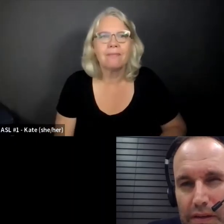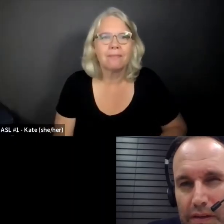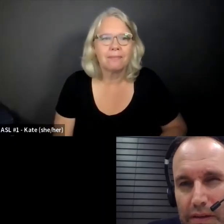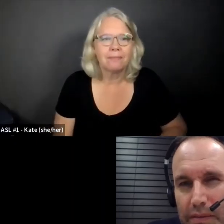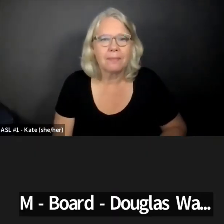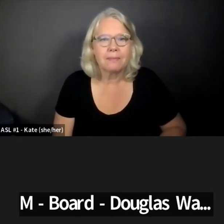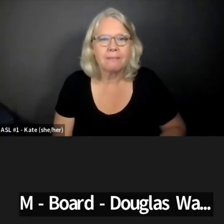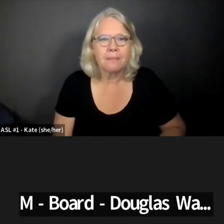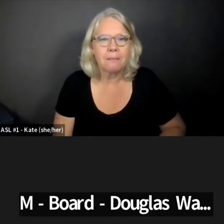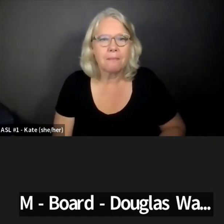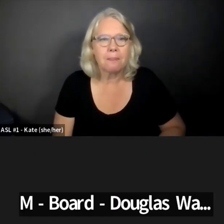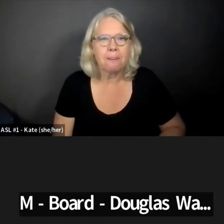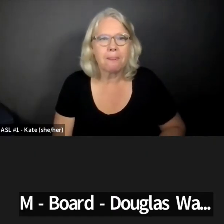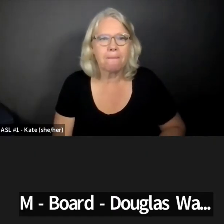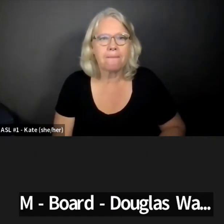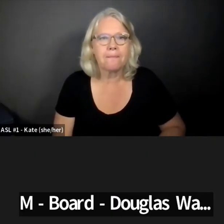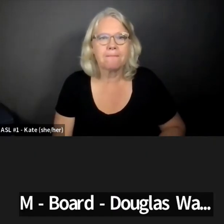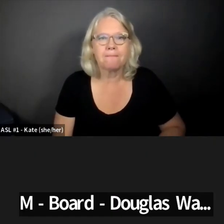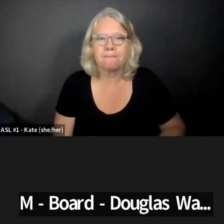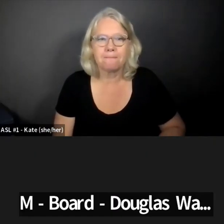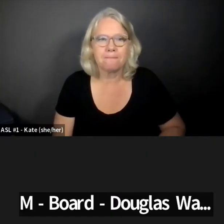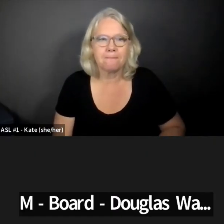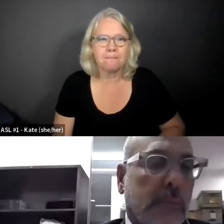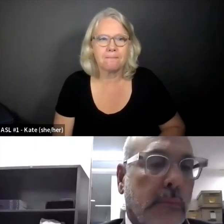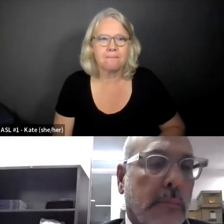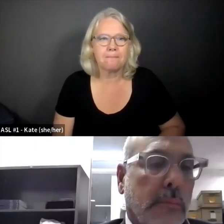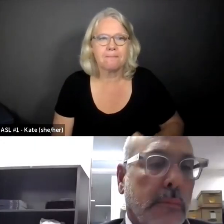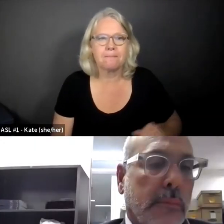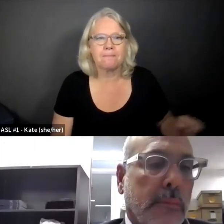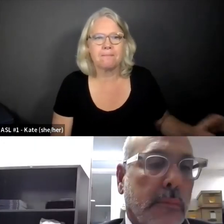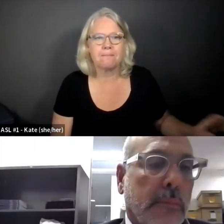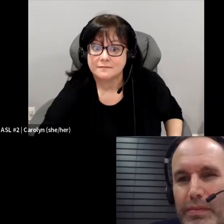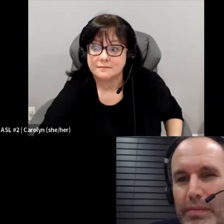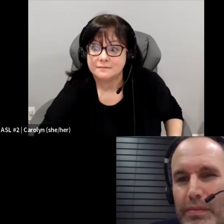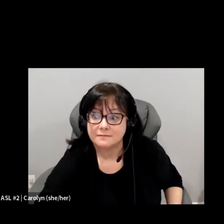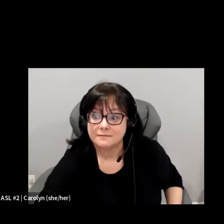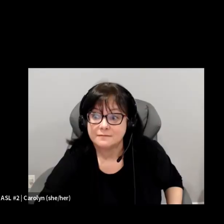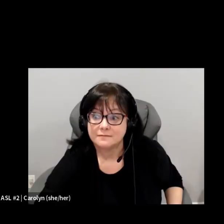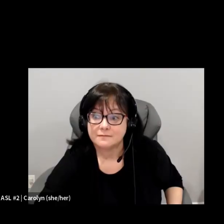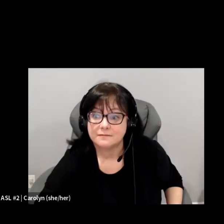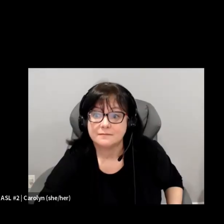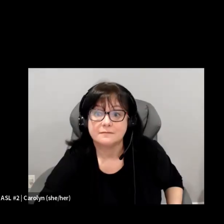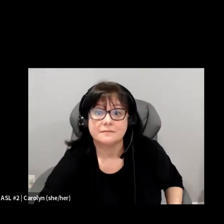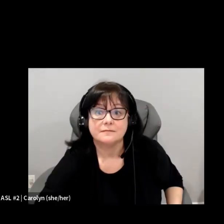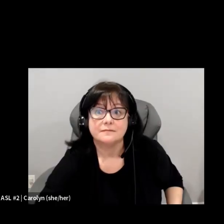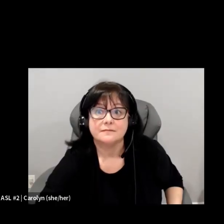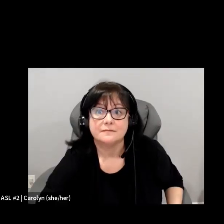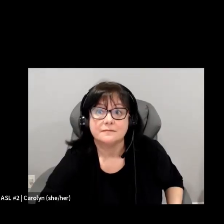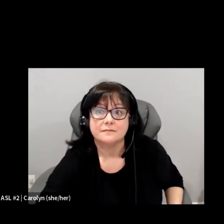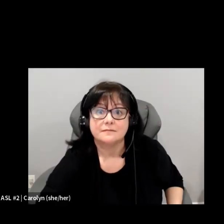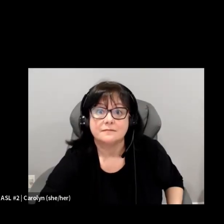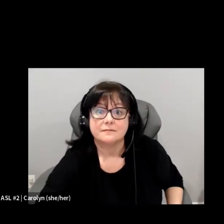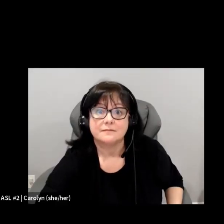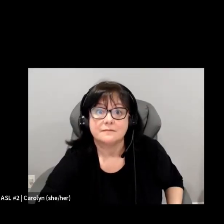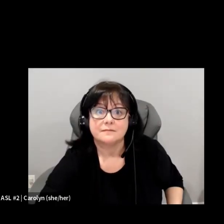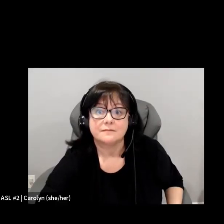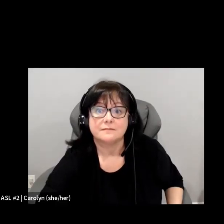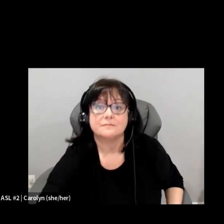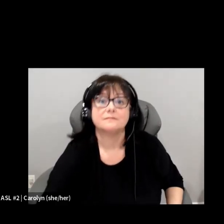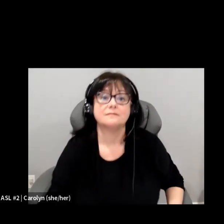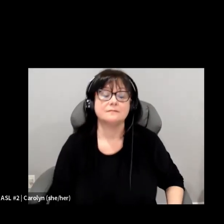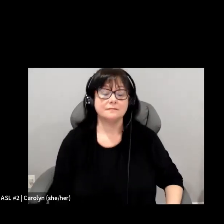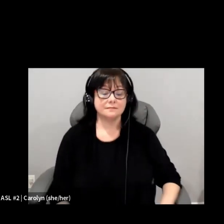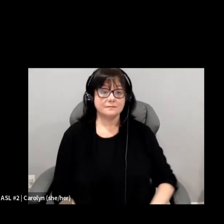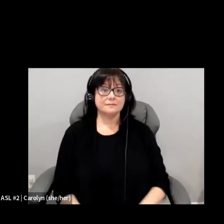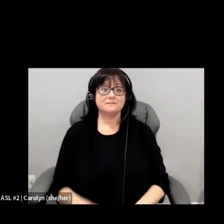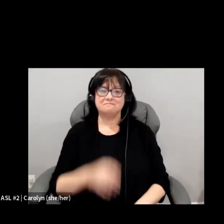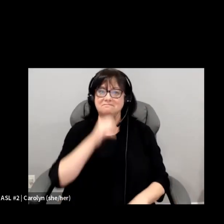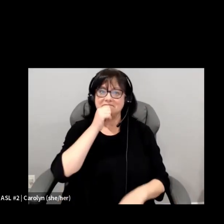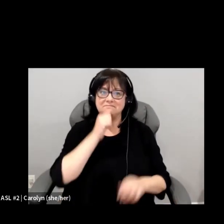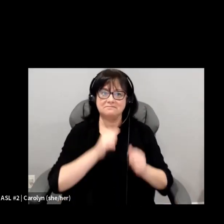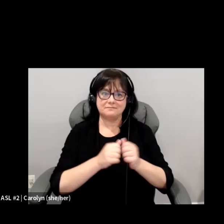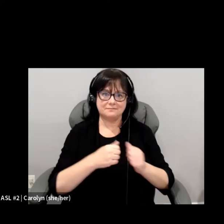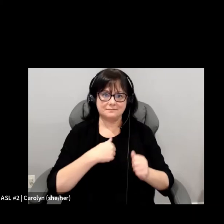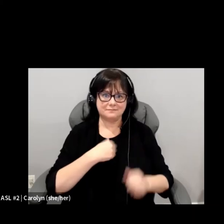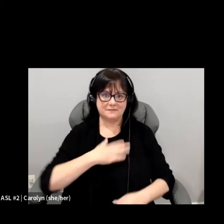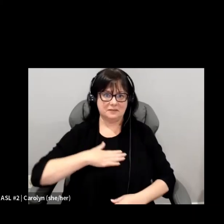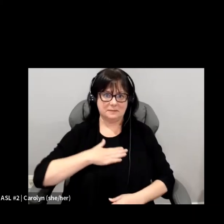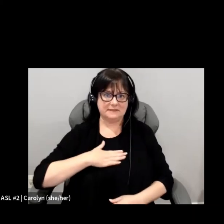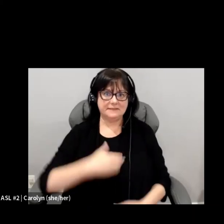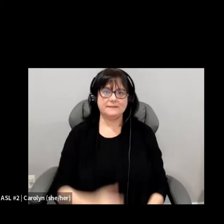HERE WE GO.